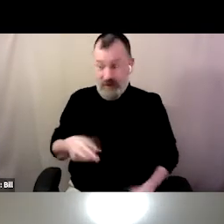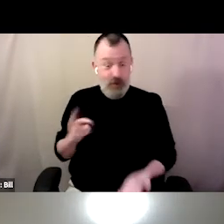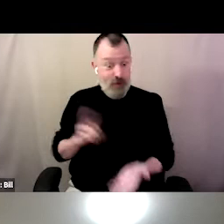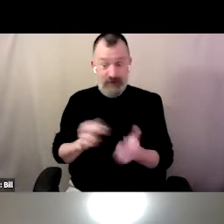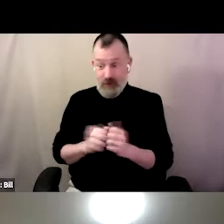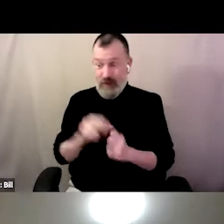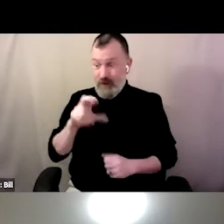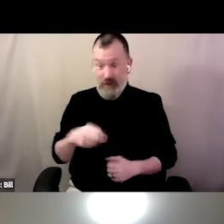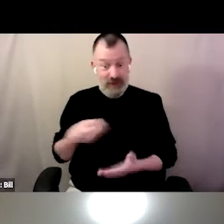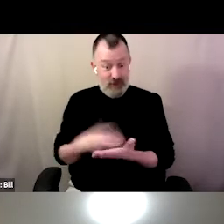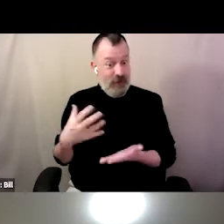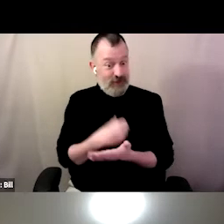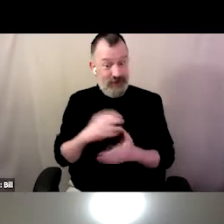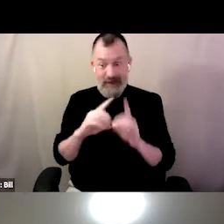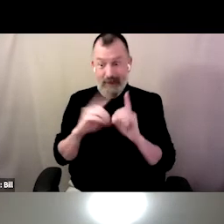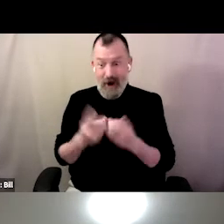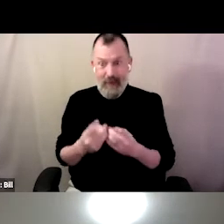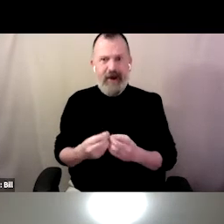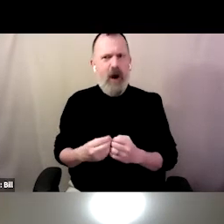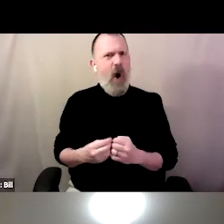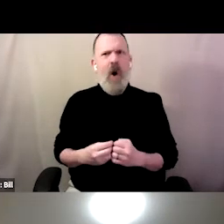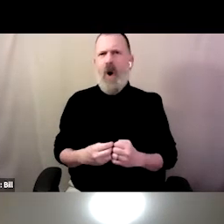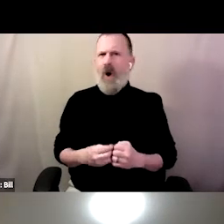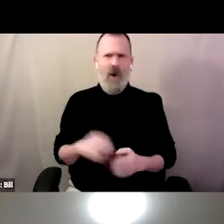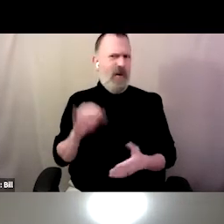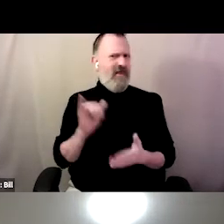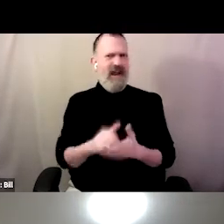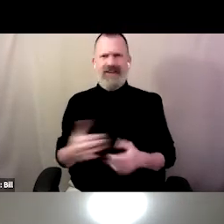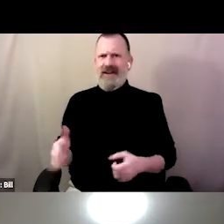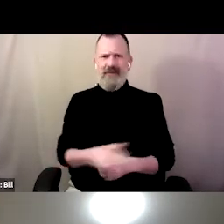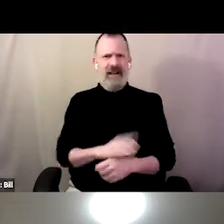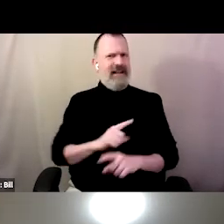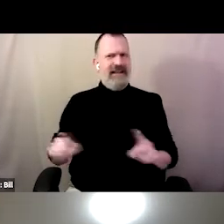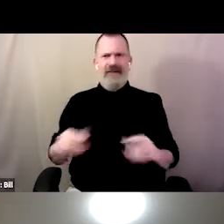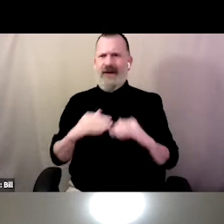Treasury Department. That's a whole other level of dialogue than what they're used to.